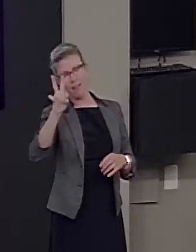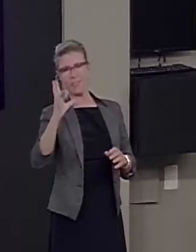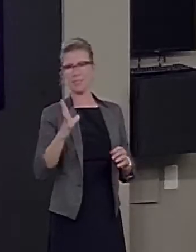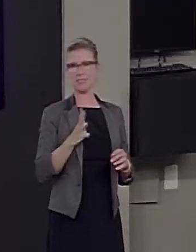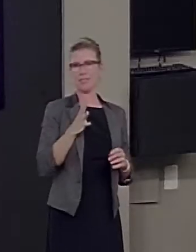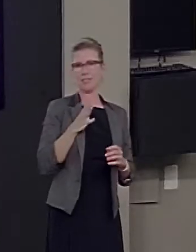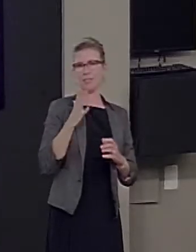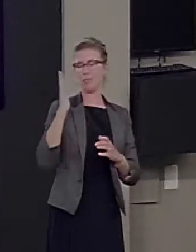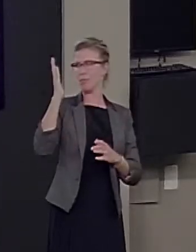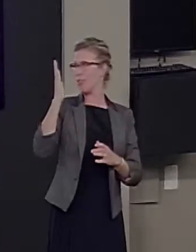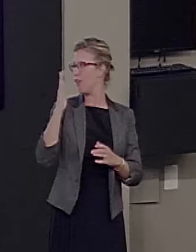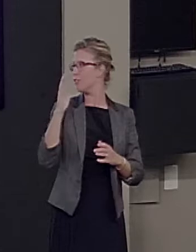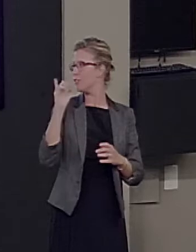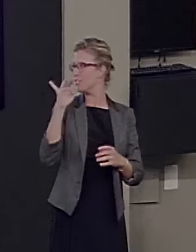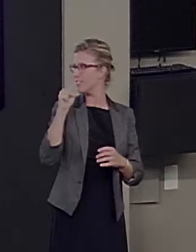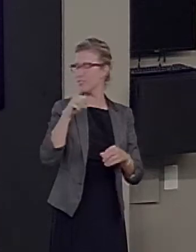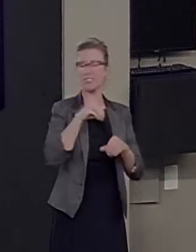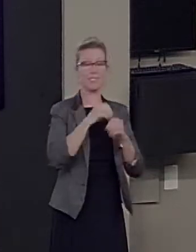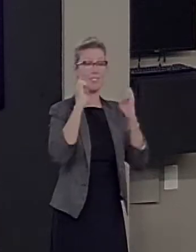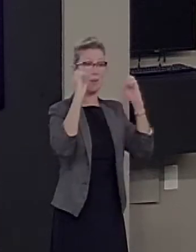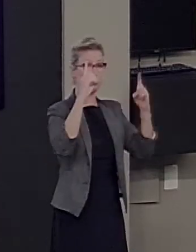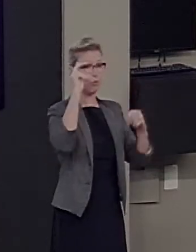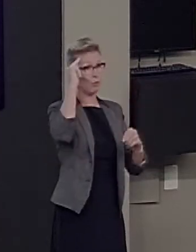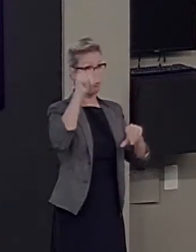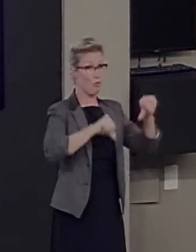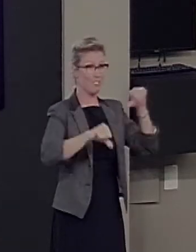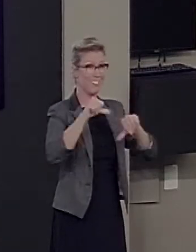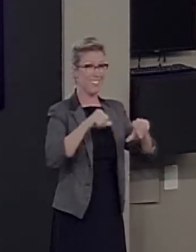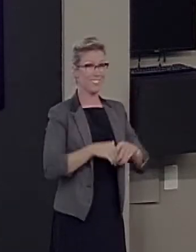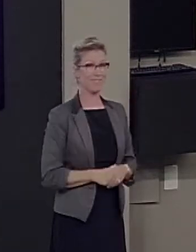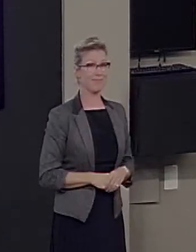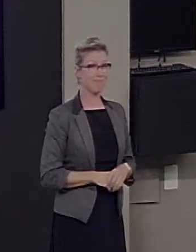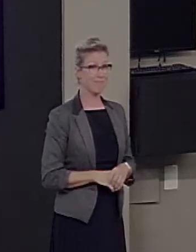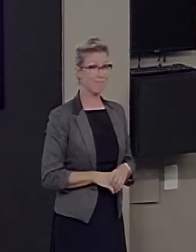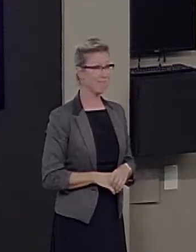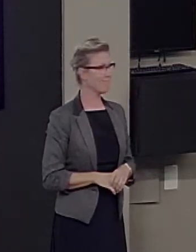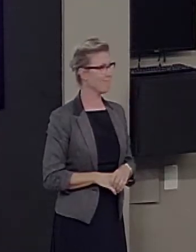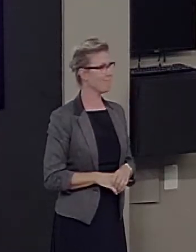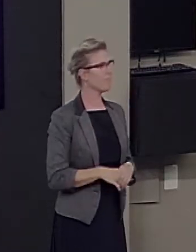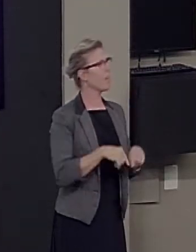Lecture series in educational neuroscience. This Lecture Series aims